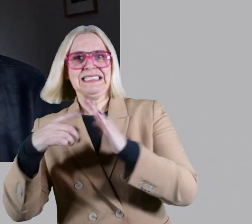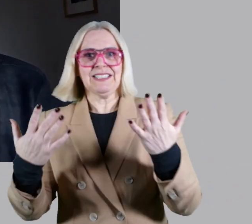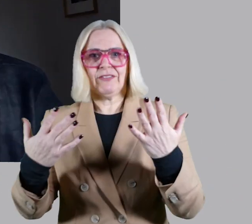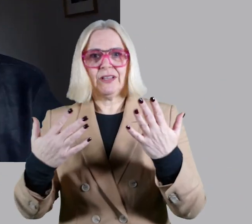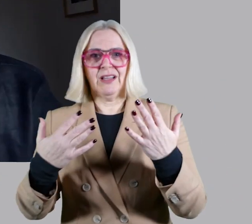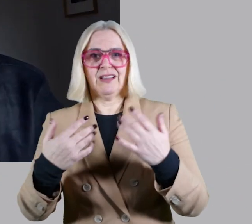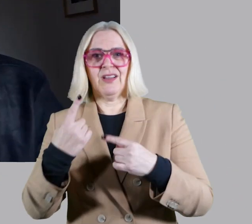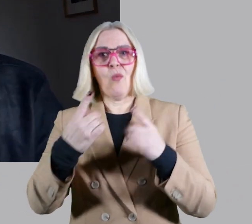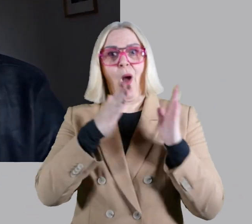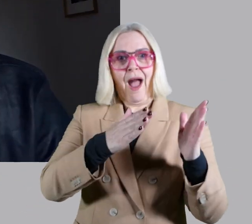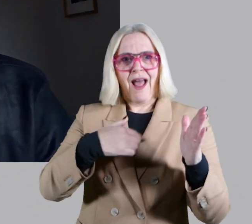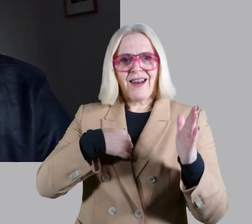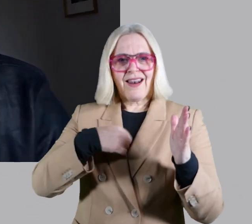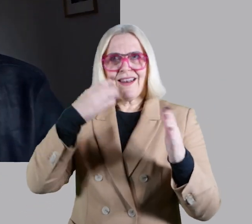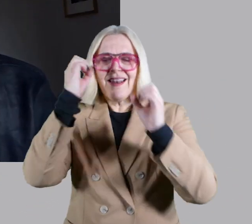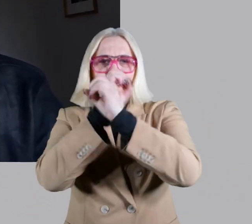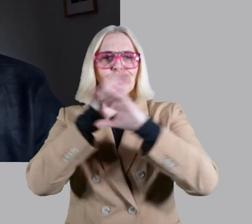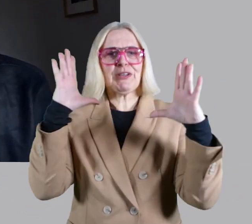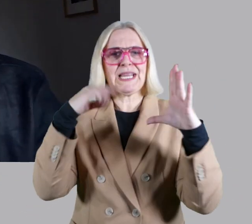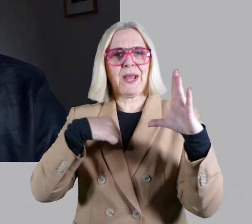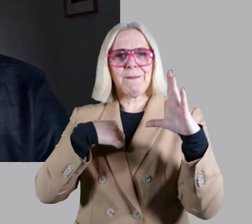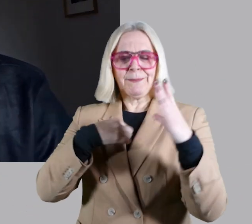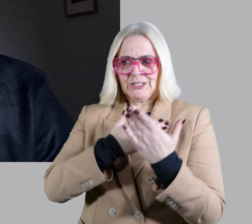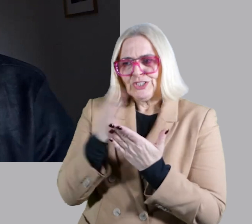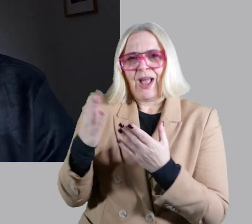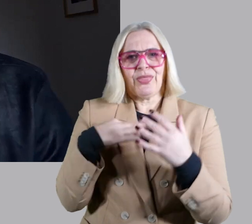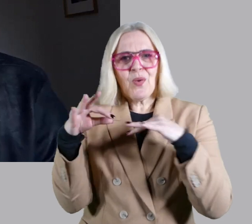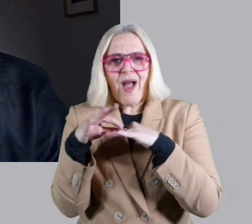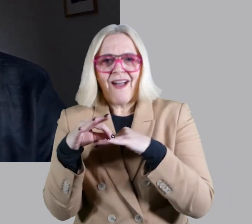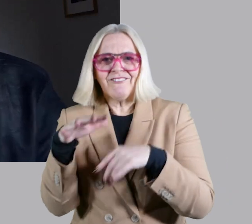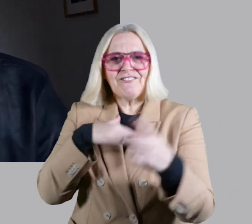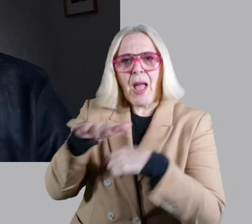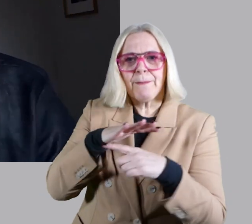On one hand, I'm able to be part of a dream